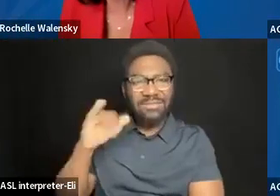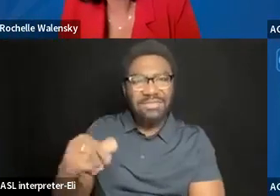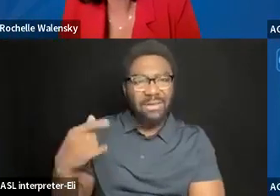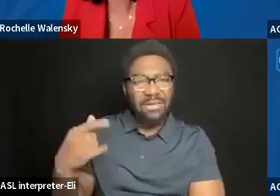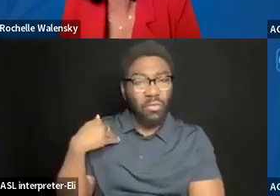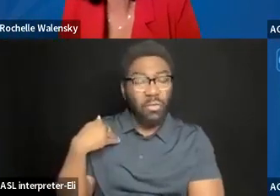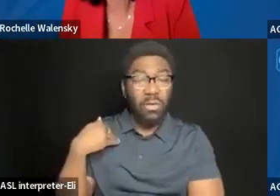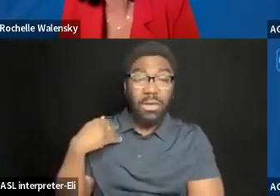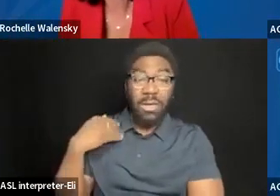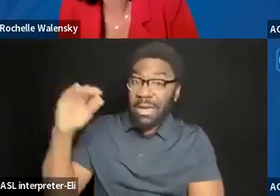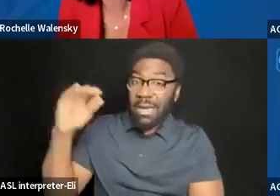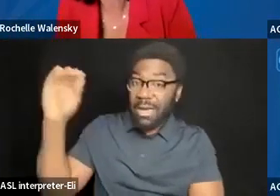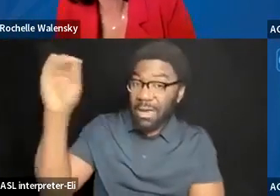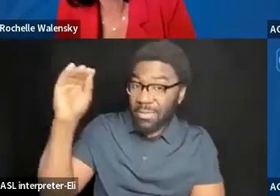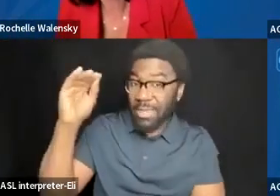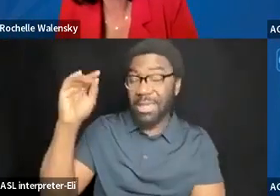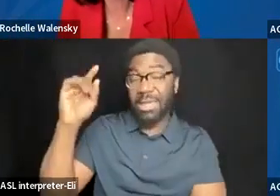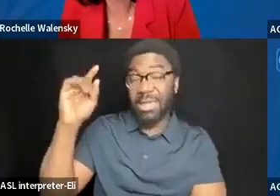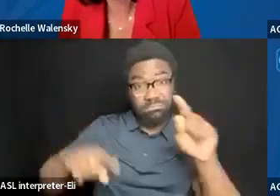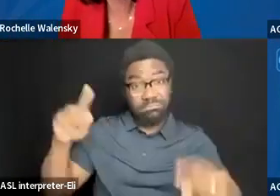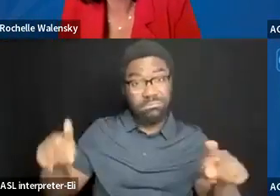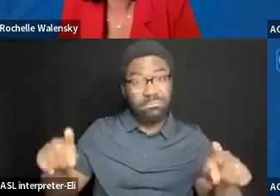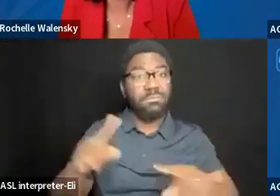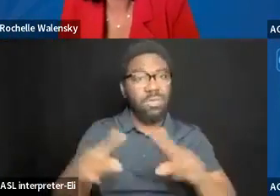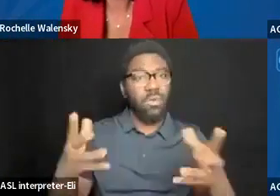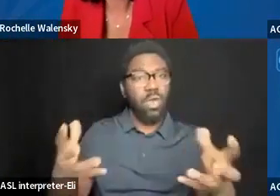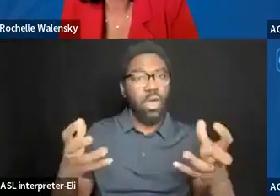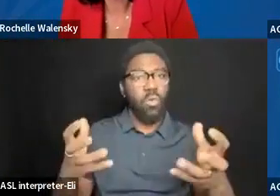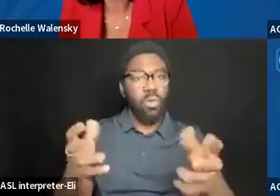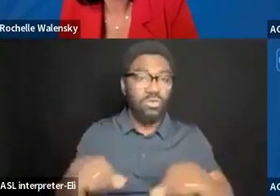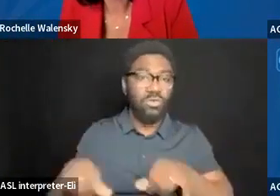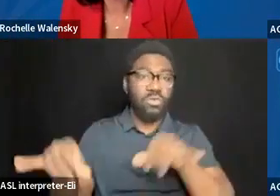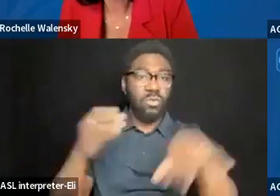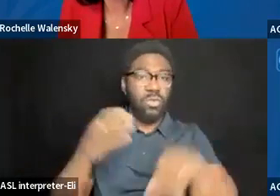What I can tell you is in areas where there have been --